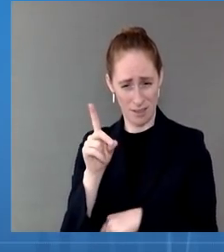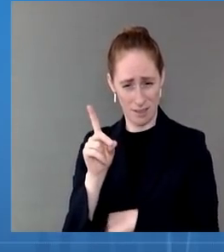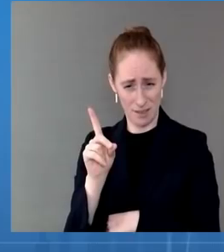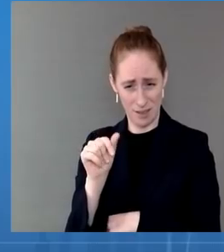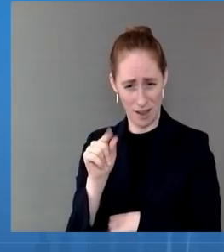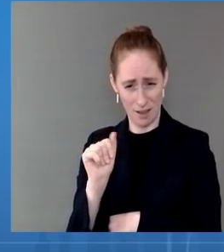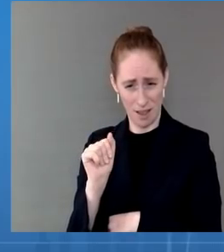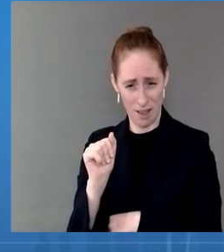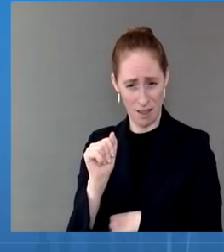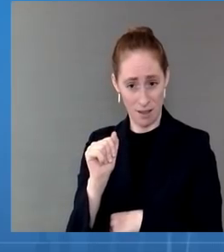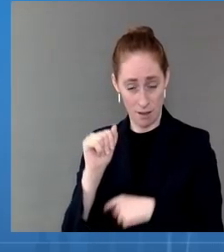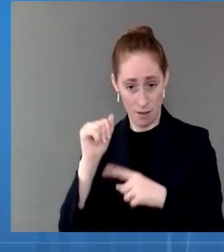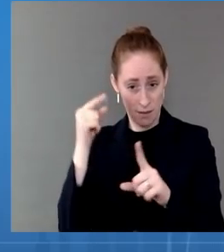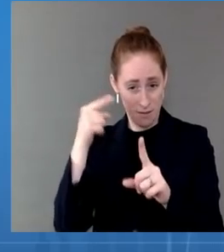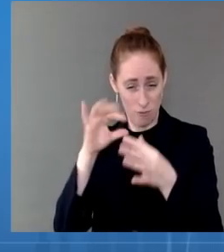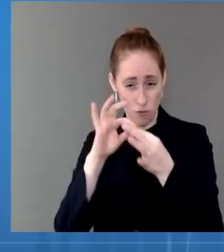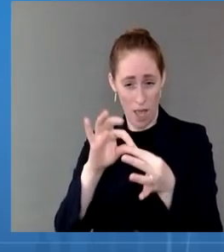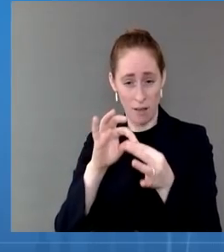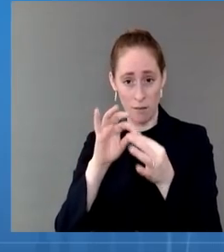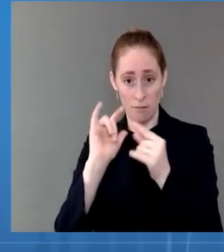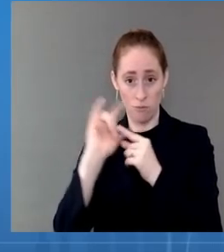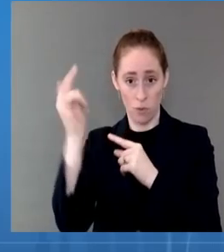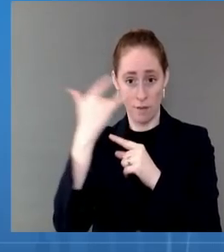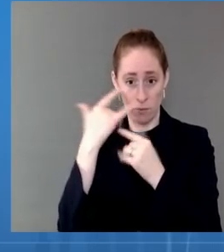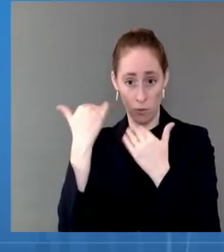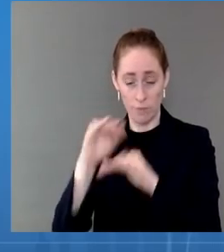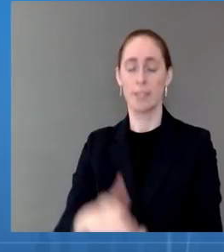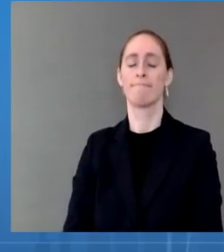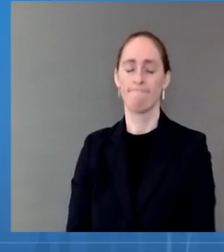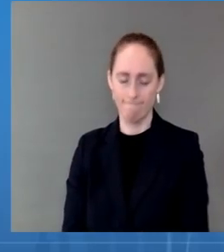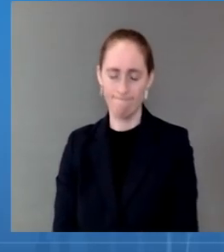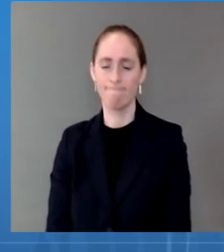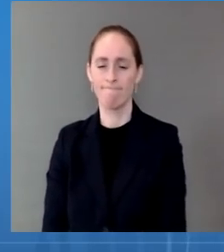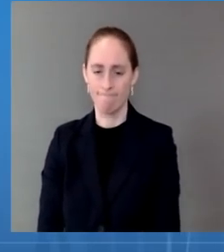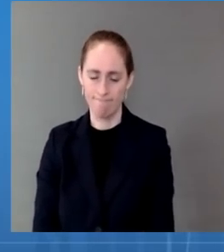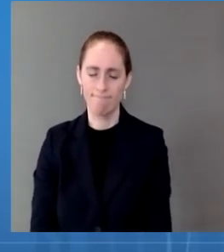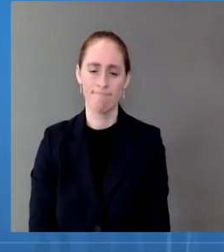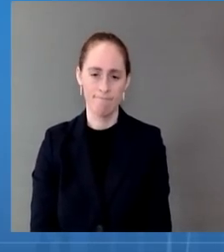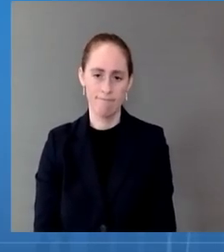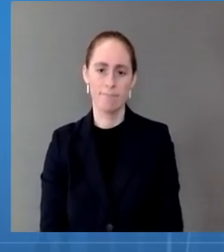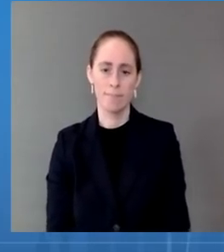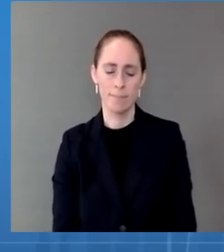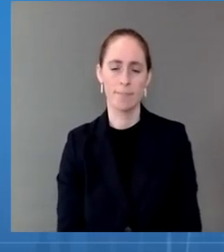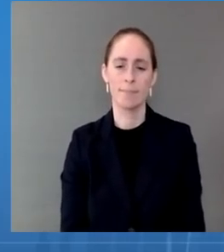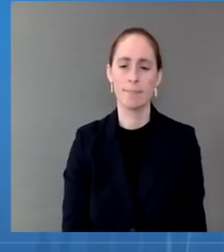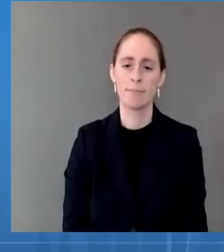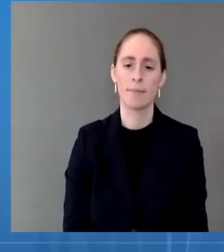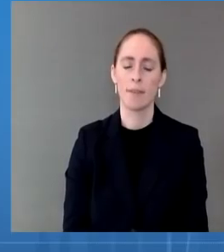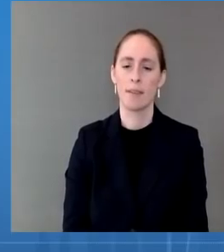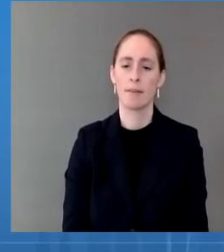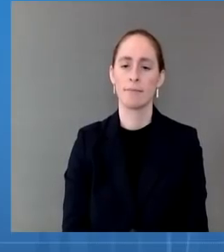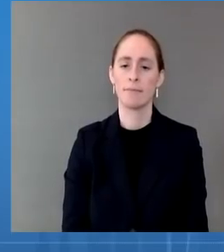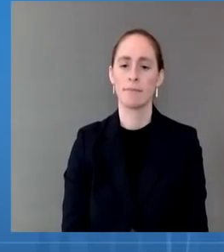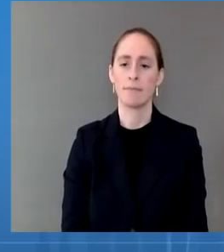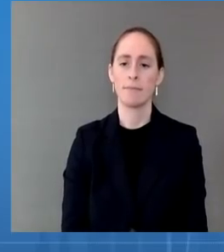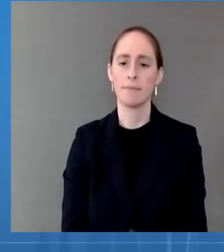But Jeff, what it is that you can do a modeling to take a look at the dynamics of infection here in this country